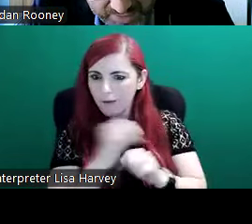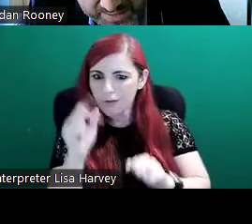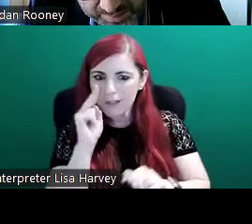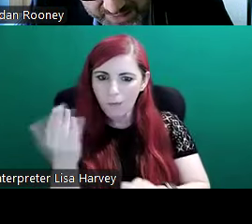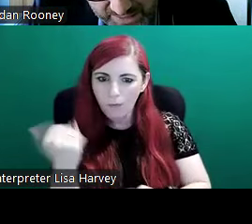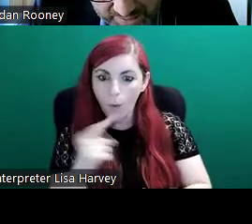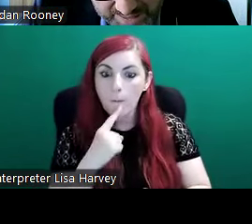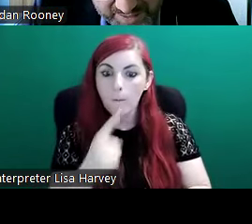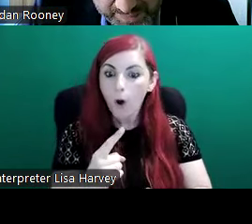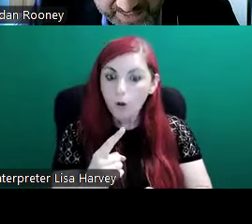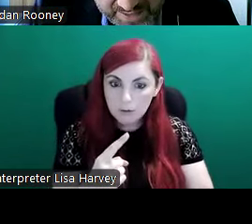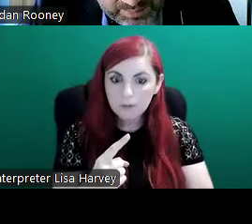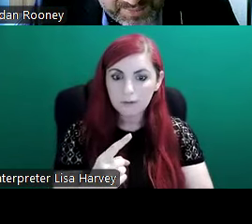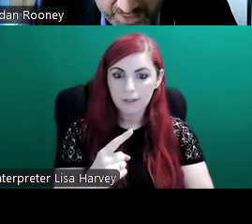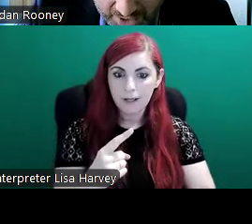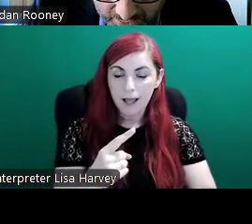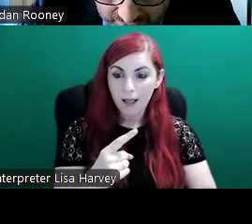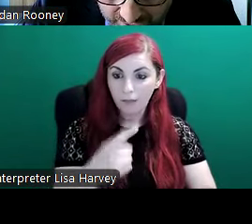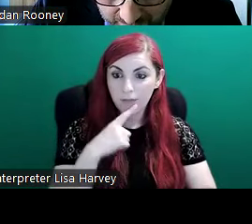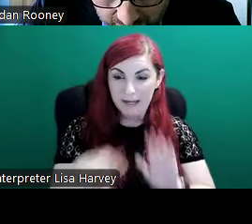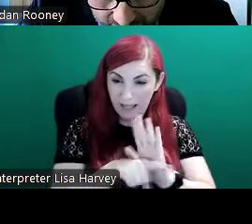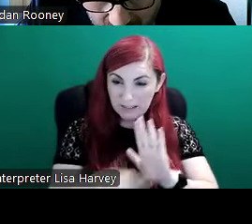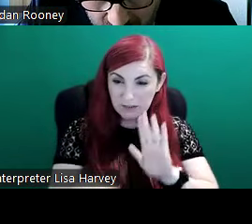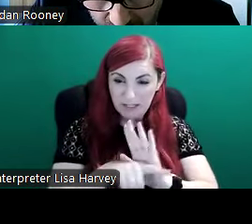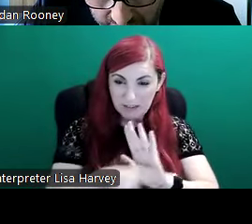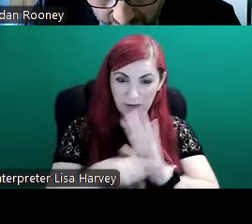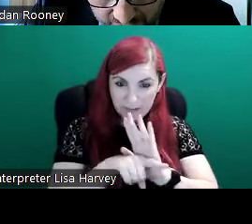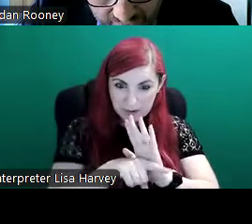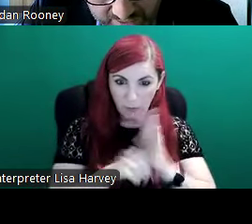greeted the painting on its display in Dublin was attributable largely to its obtuse